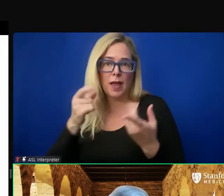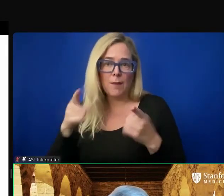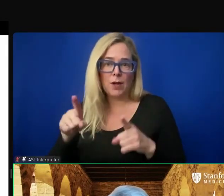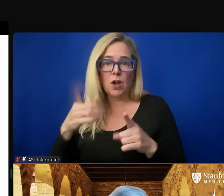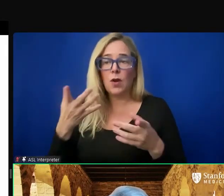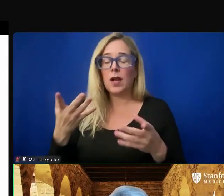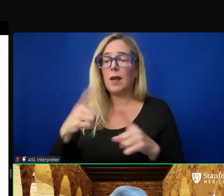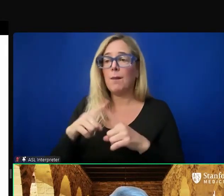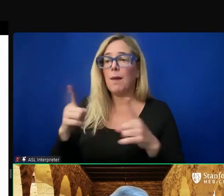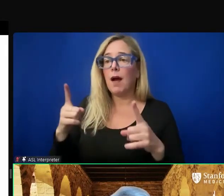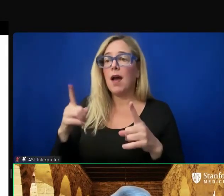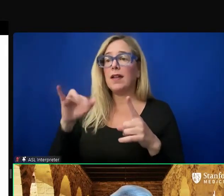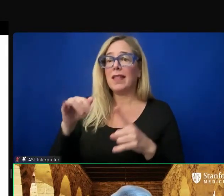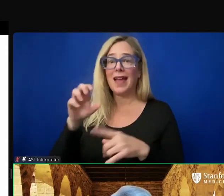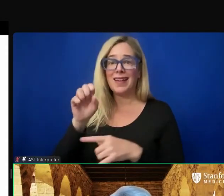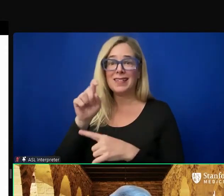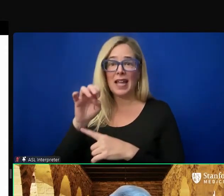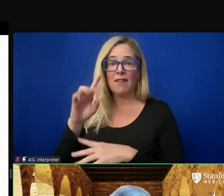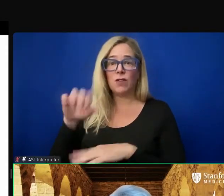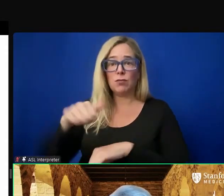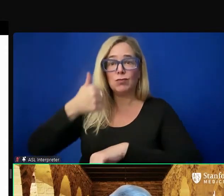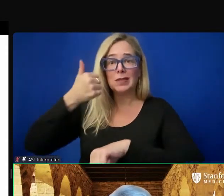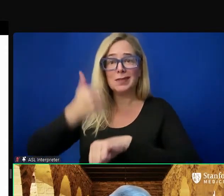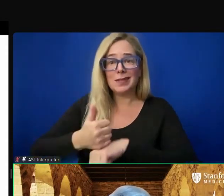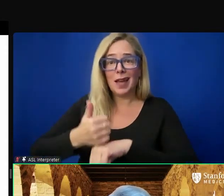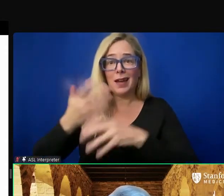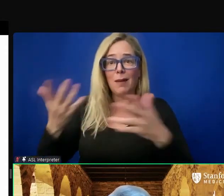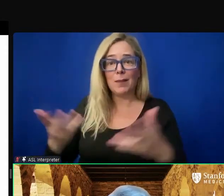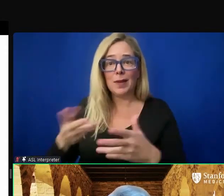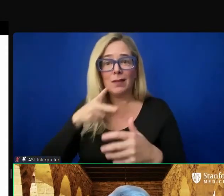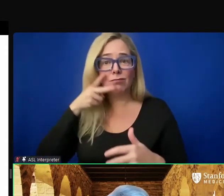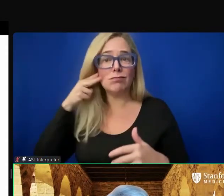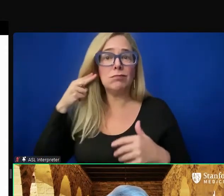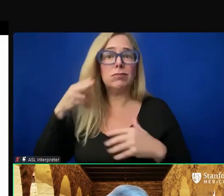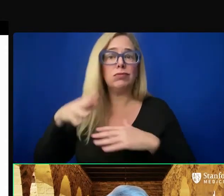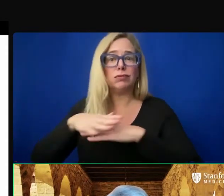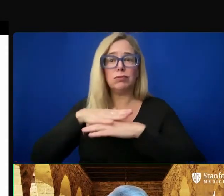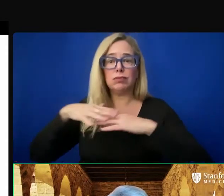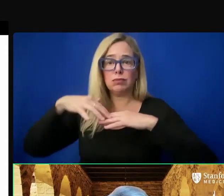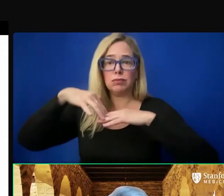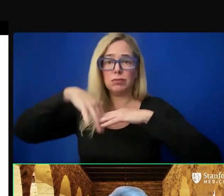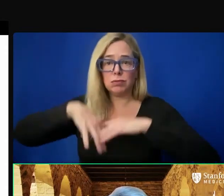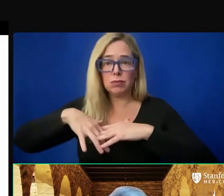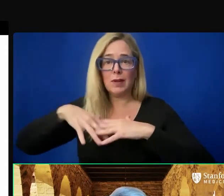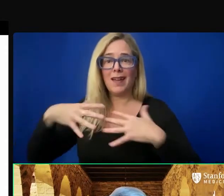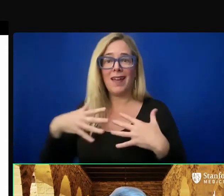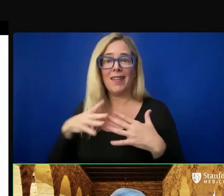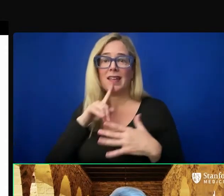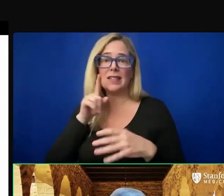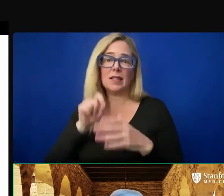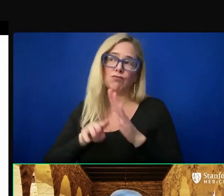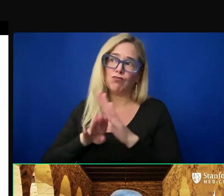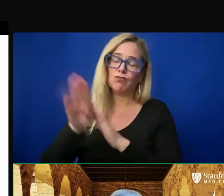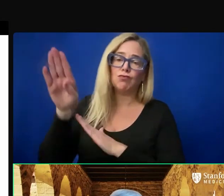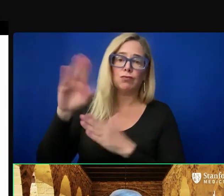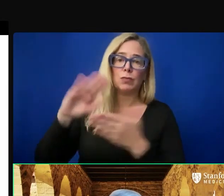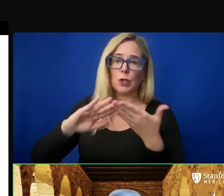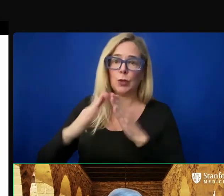and they are a thriving community in the Bay Area today. I'm also going